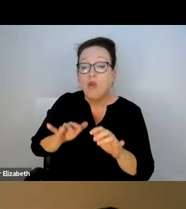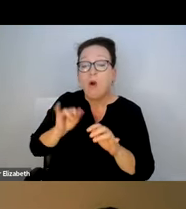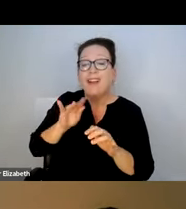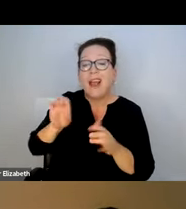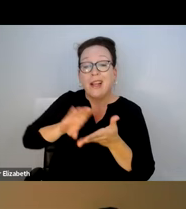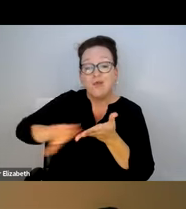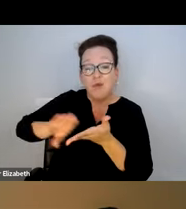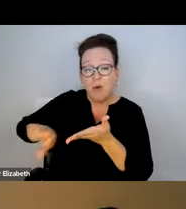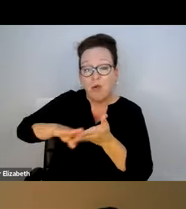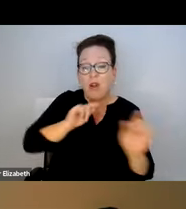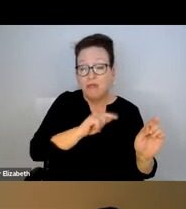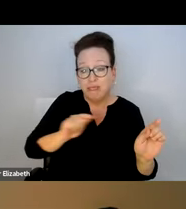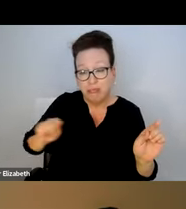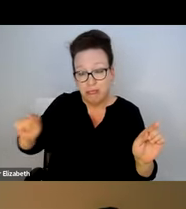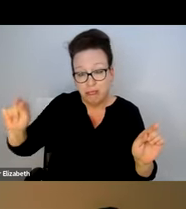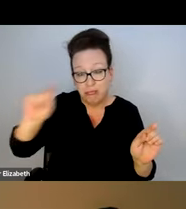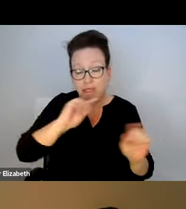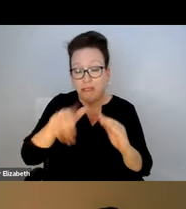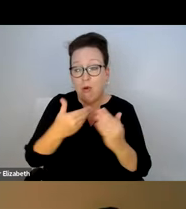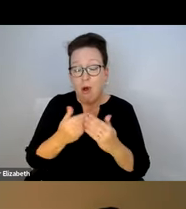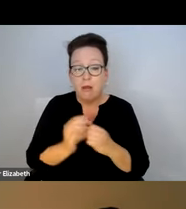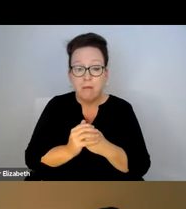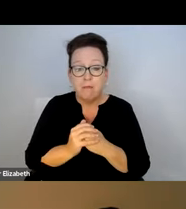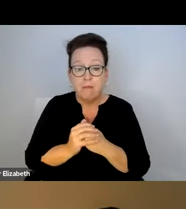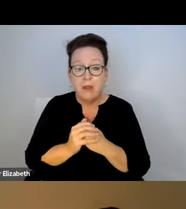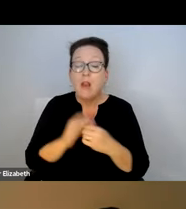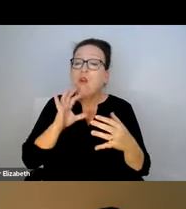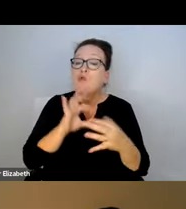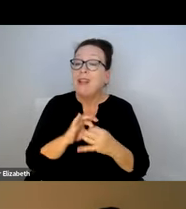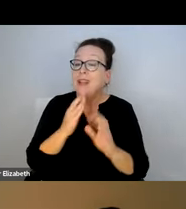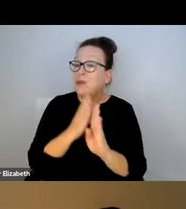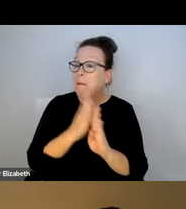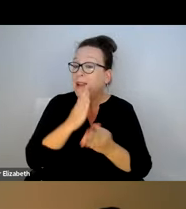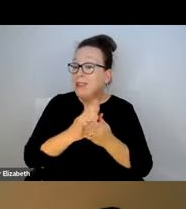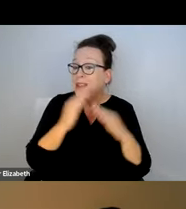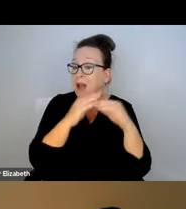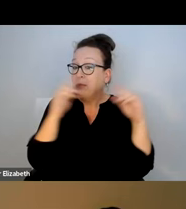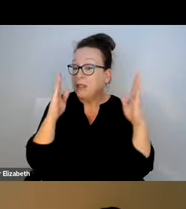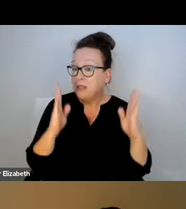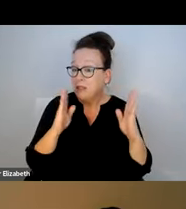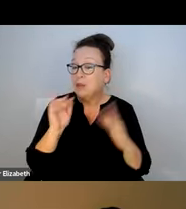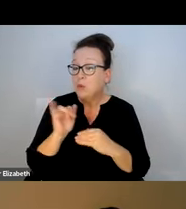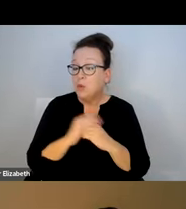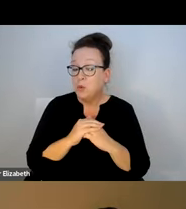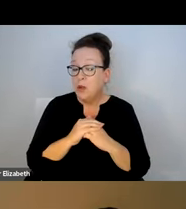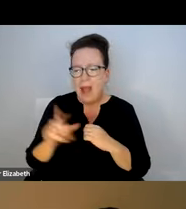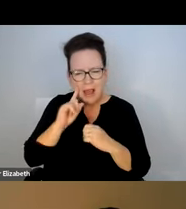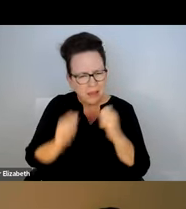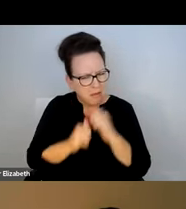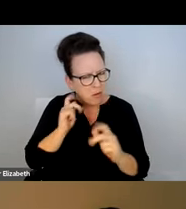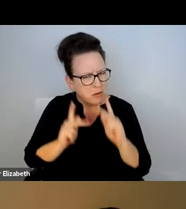THROUGH STAFF OR THROUGH CONTRACTORS SNOW AND ICE REMOVAL AT THE LOCATIONS.